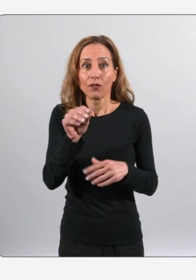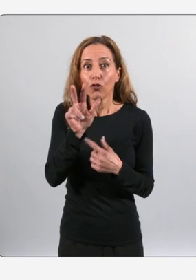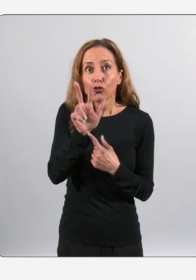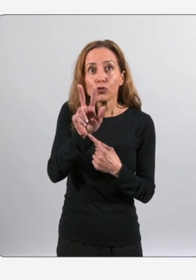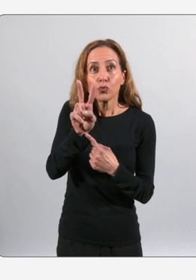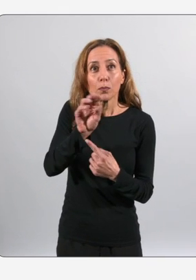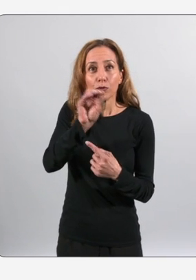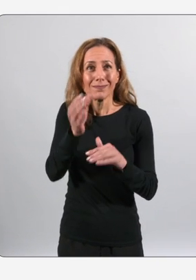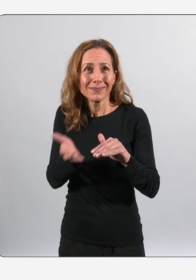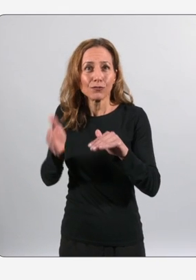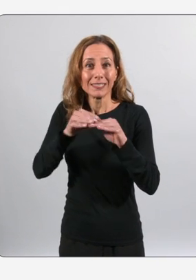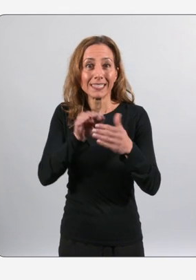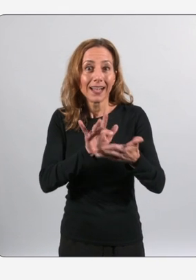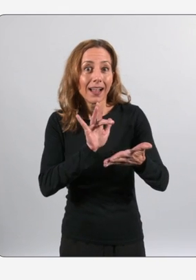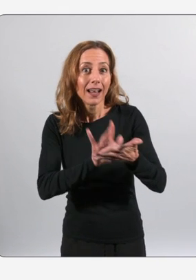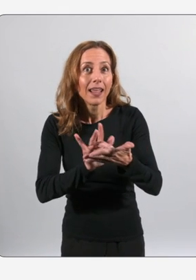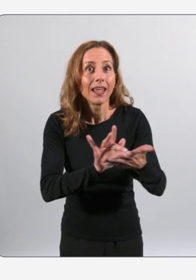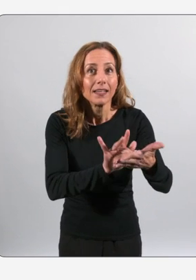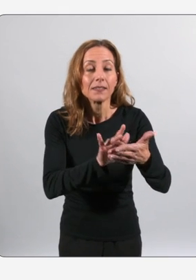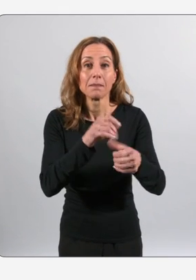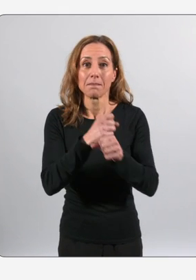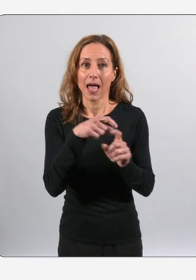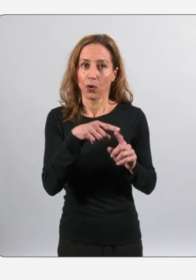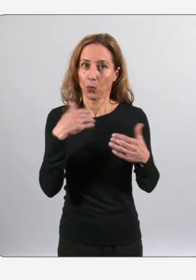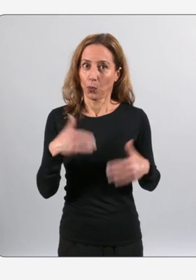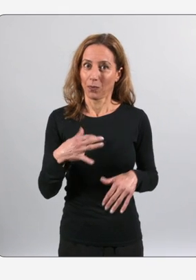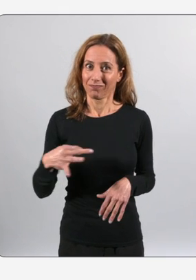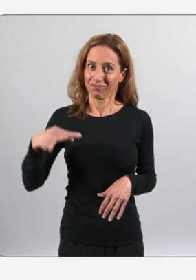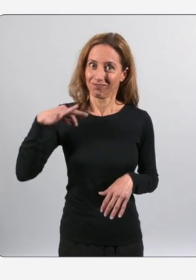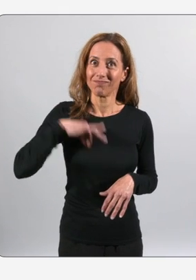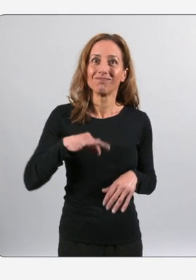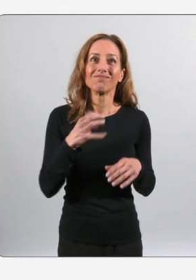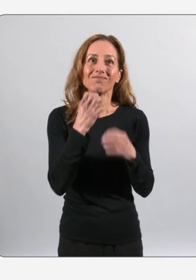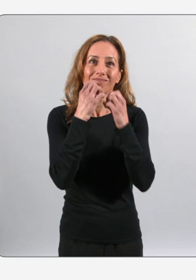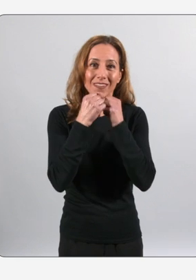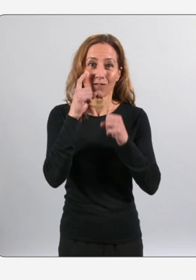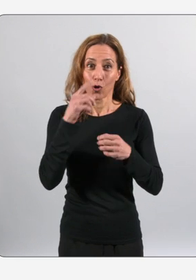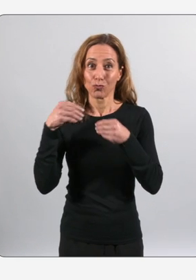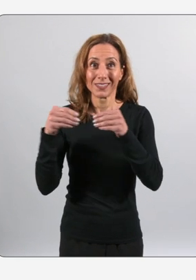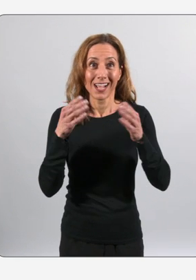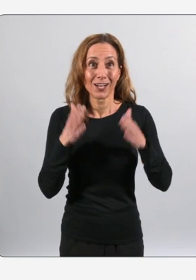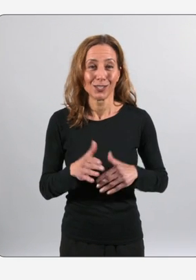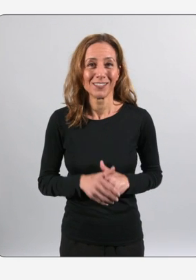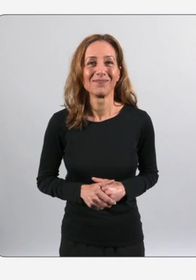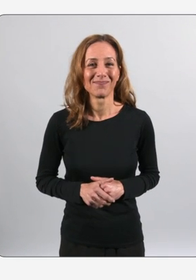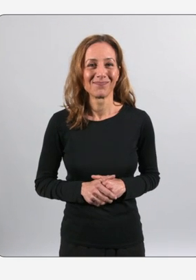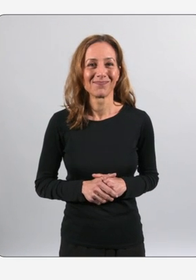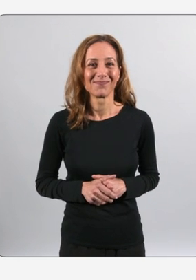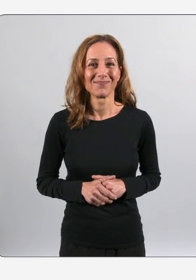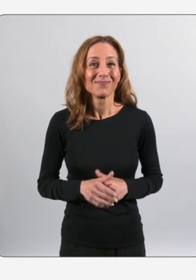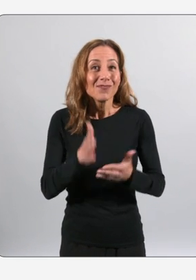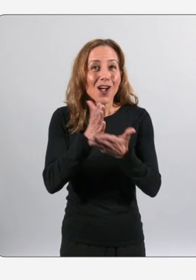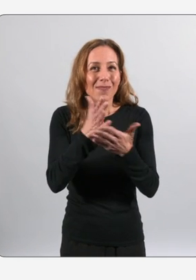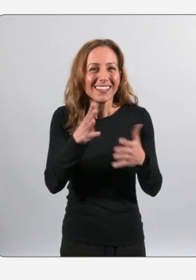clicks, making this a really valuable feature for retailers. All right. Let's see the Product Studio in